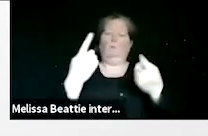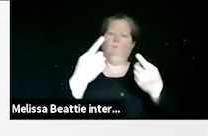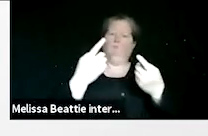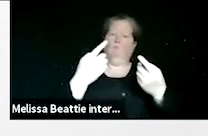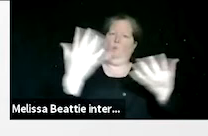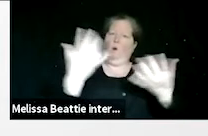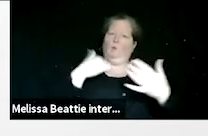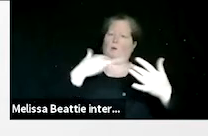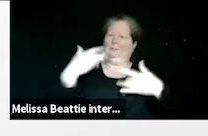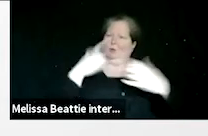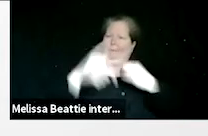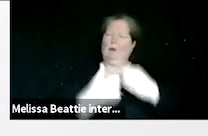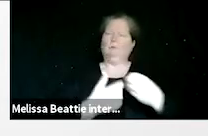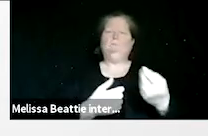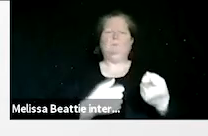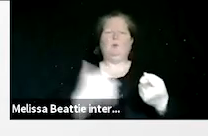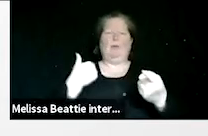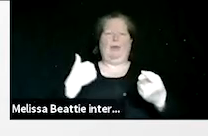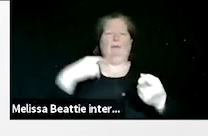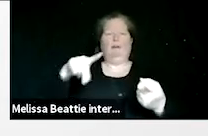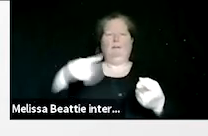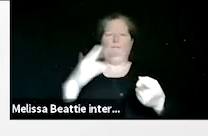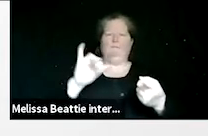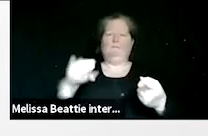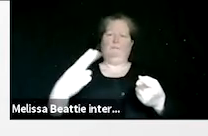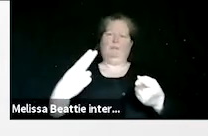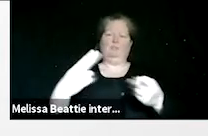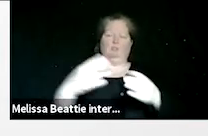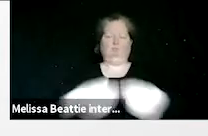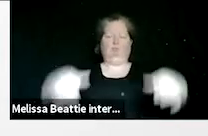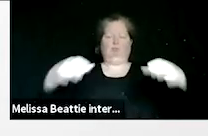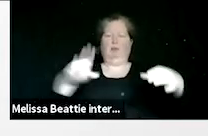looking at. So we have a fishbowl for people to go check and see, hey, is this been reported or not.